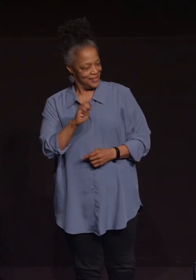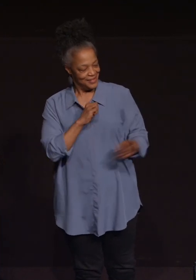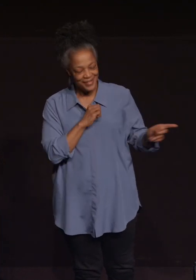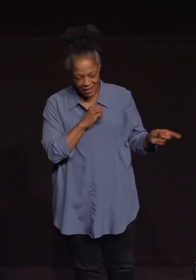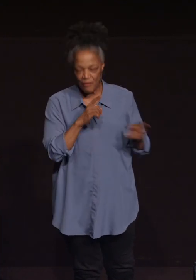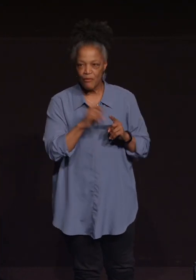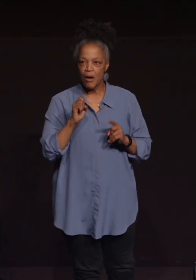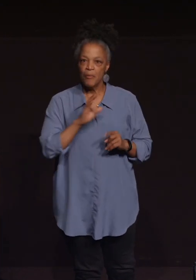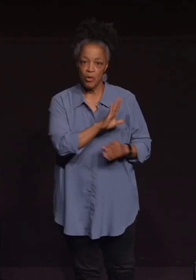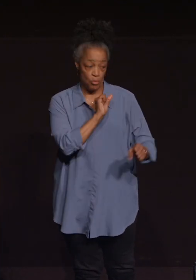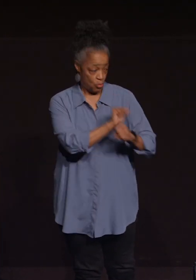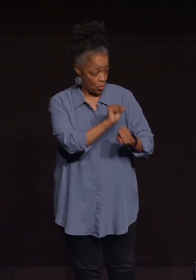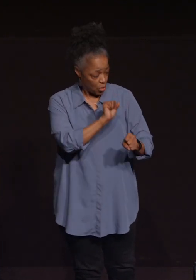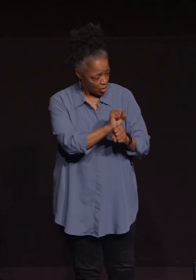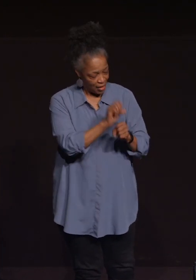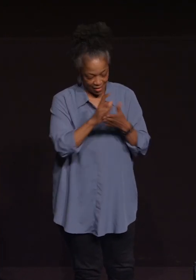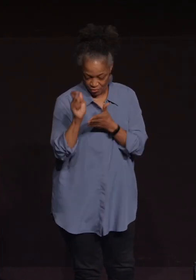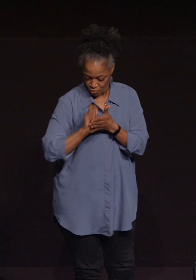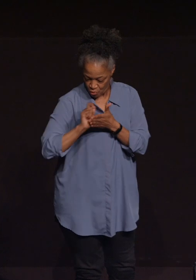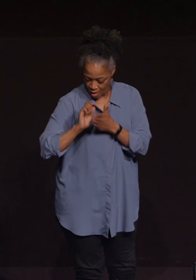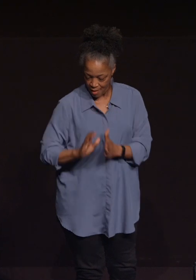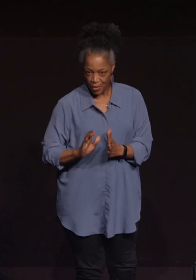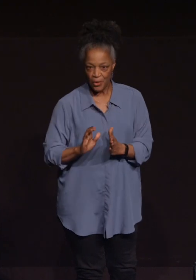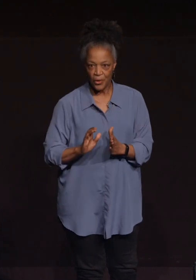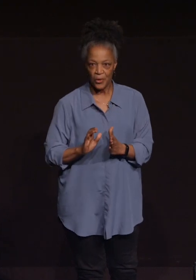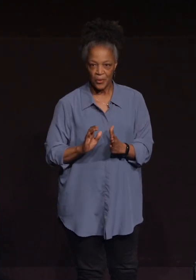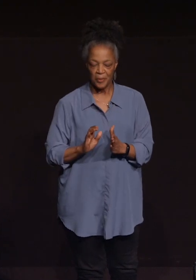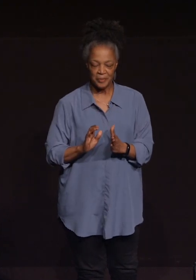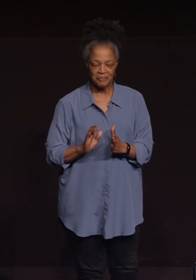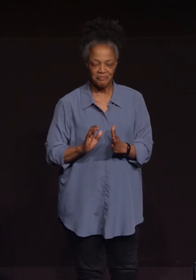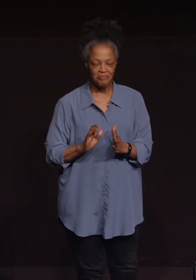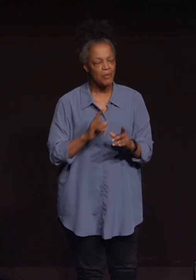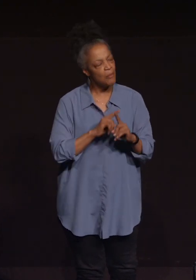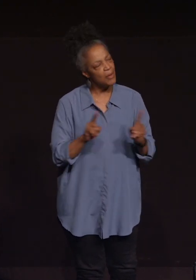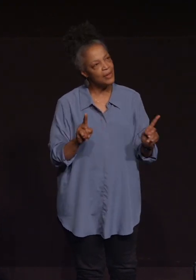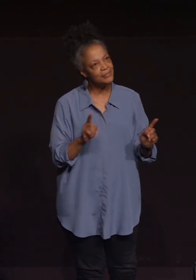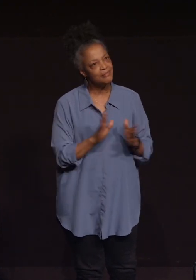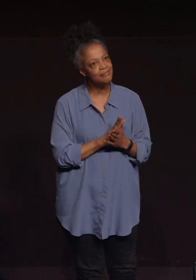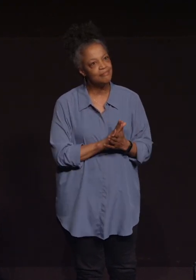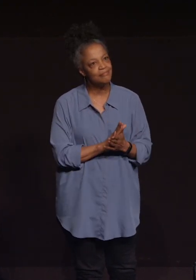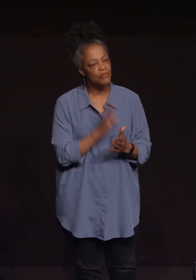work as a writer but really also from your work as a